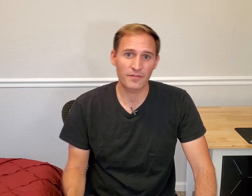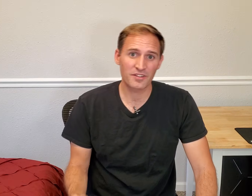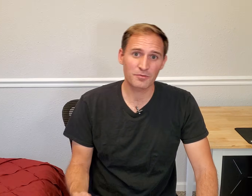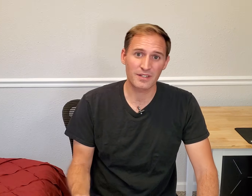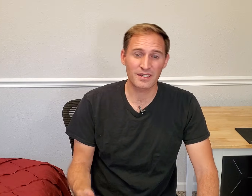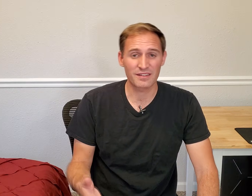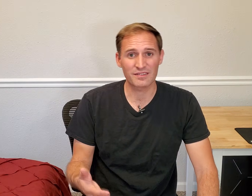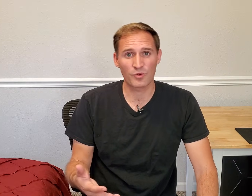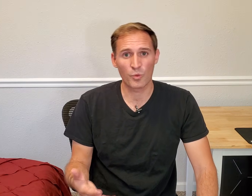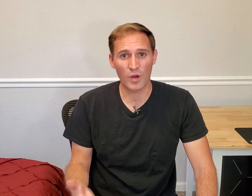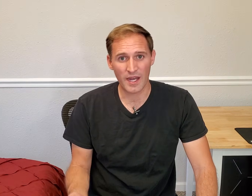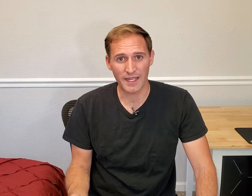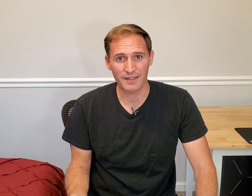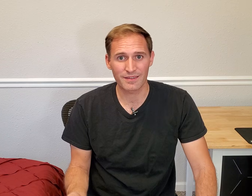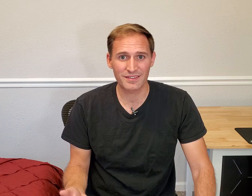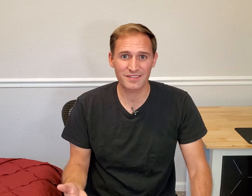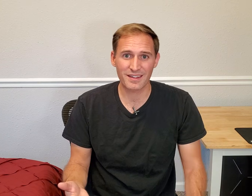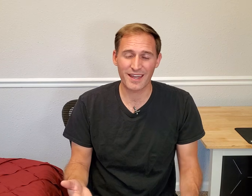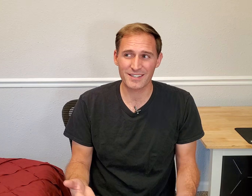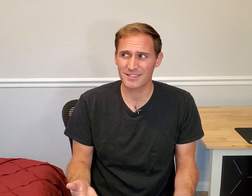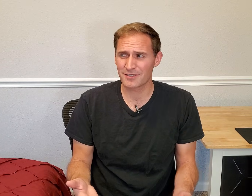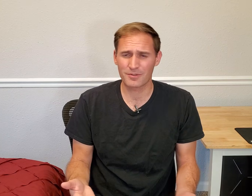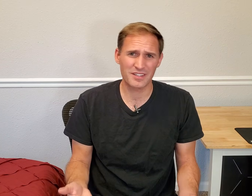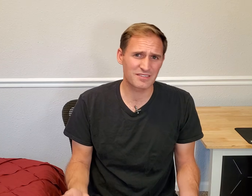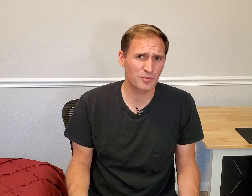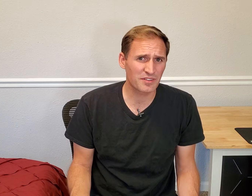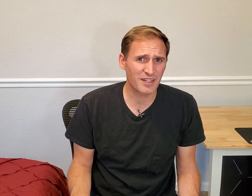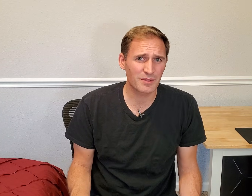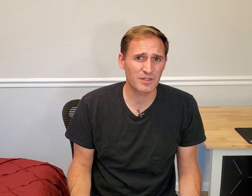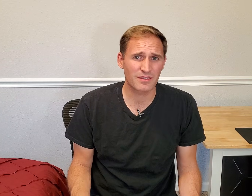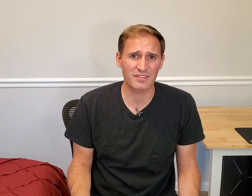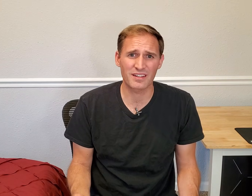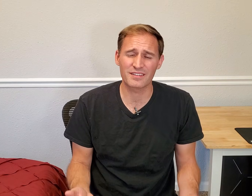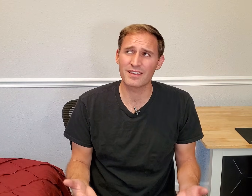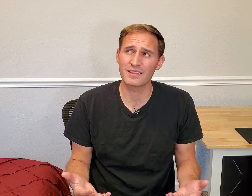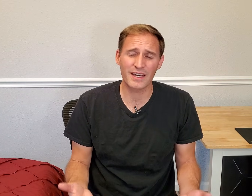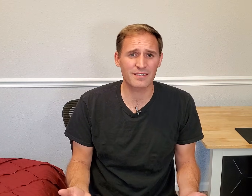first one is 'why'. This is actually a really simple sign but there's a lot of